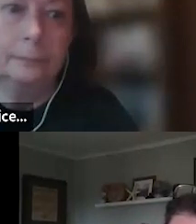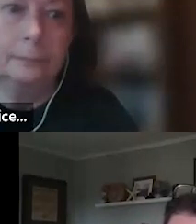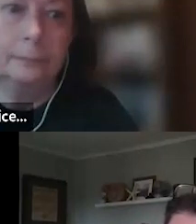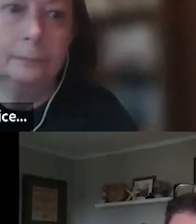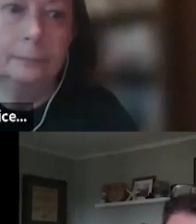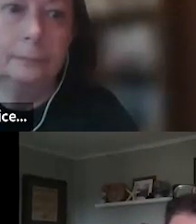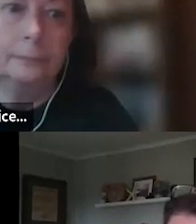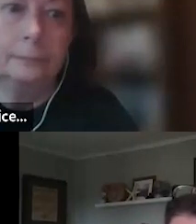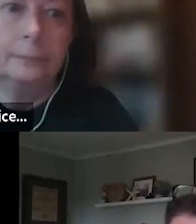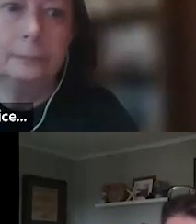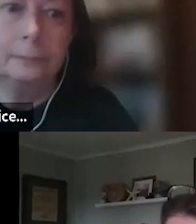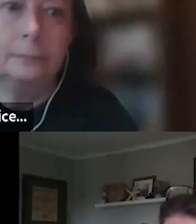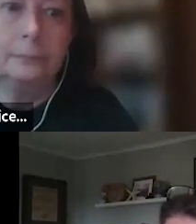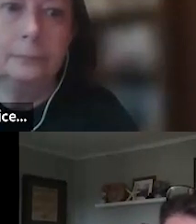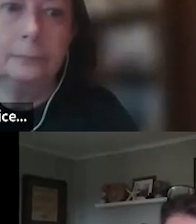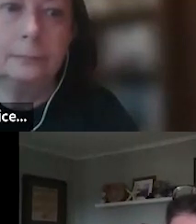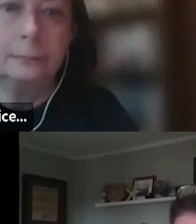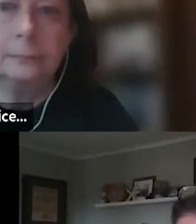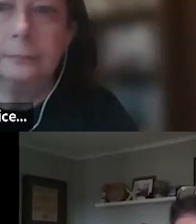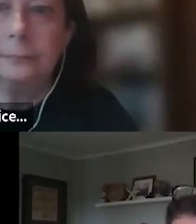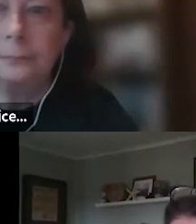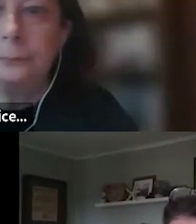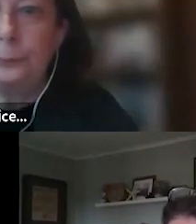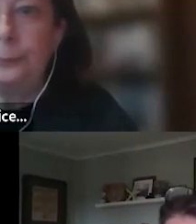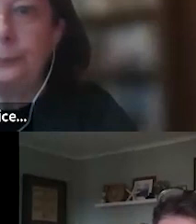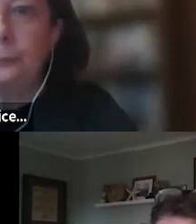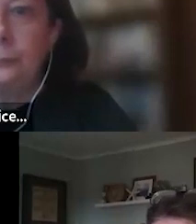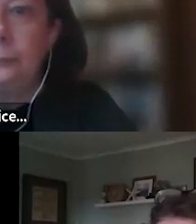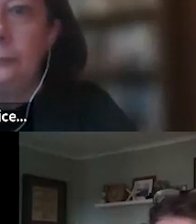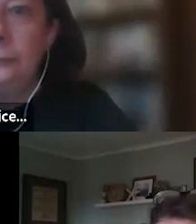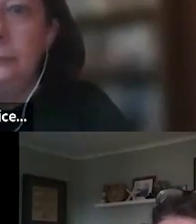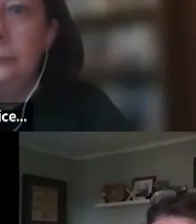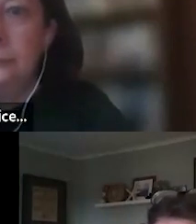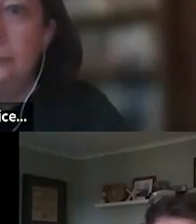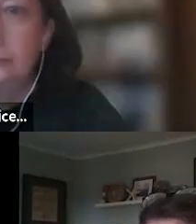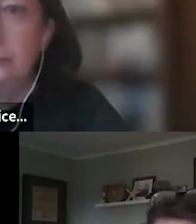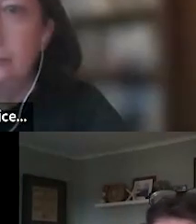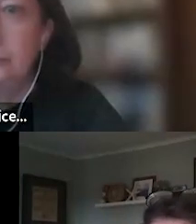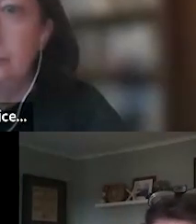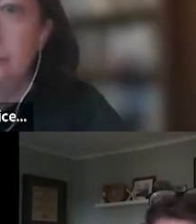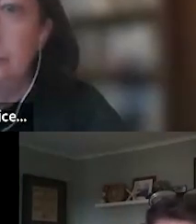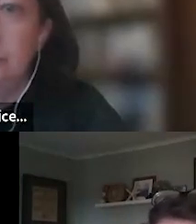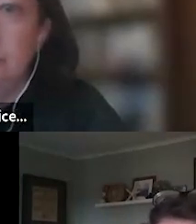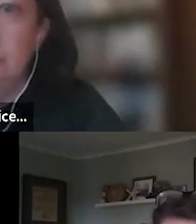in getting housing based on a diagnosis, and maybe other resources to get involved to advocate for that individual,